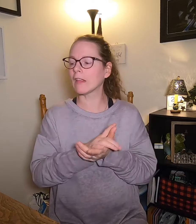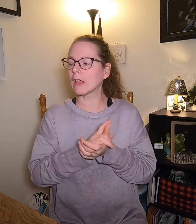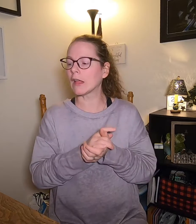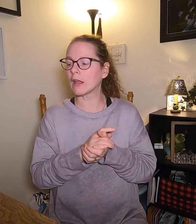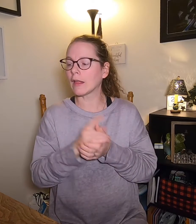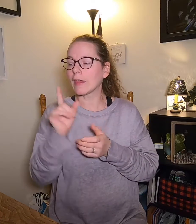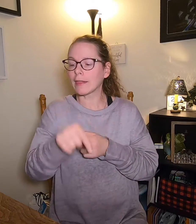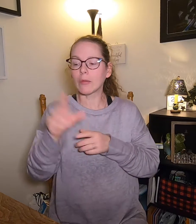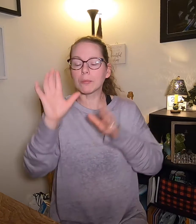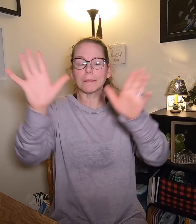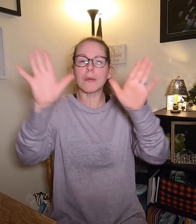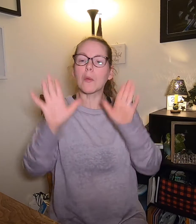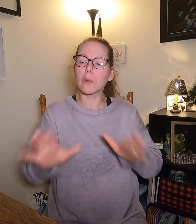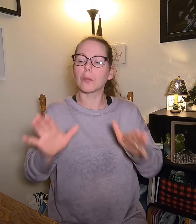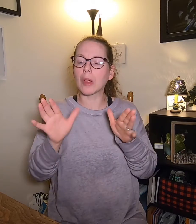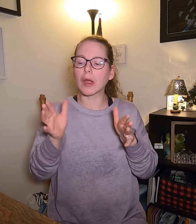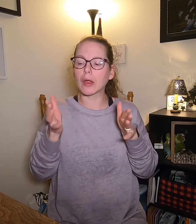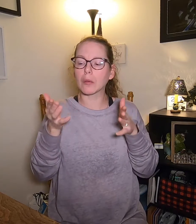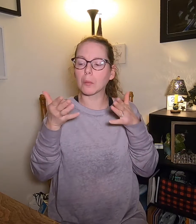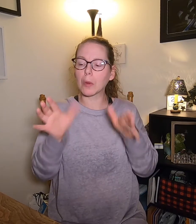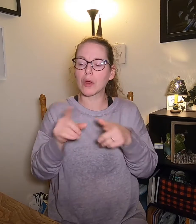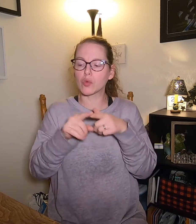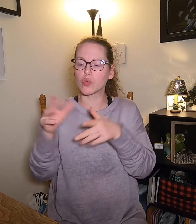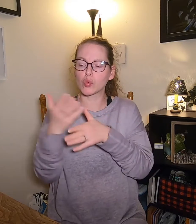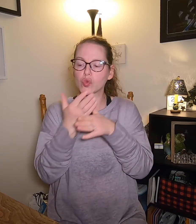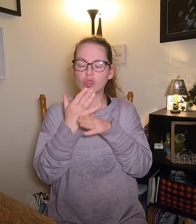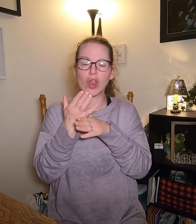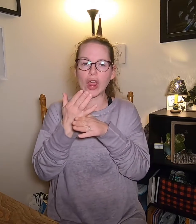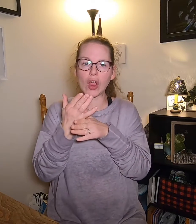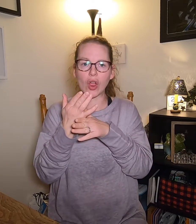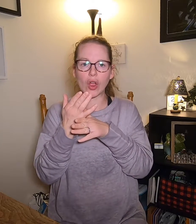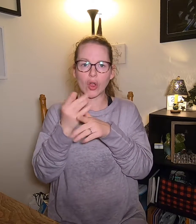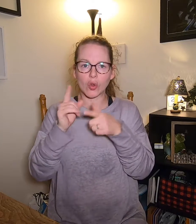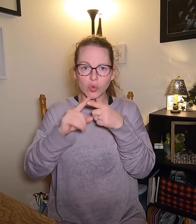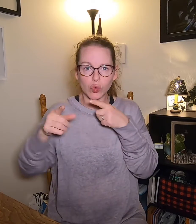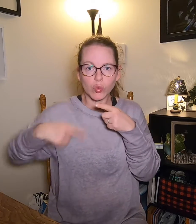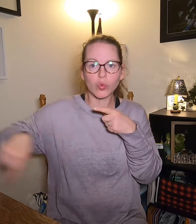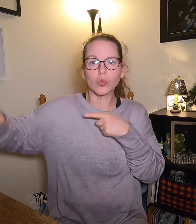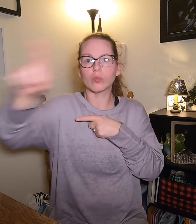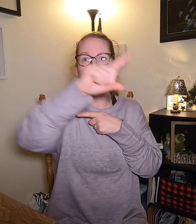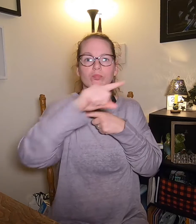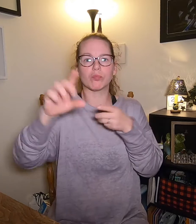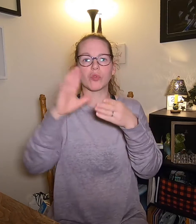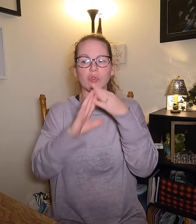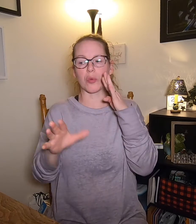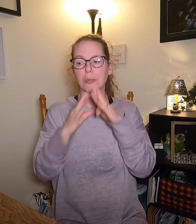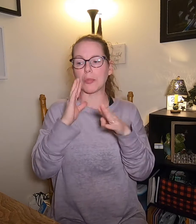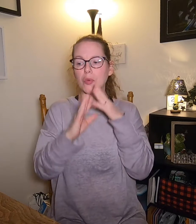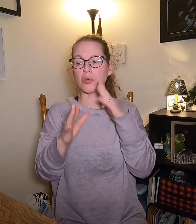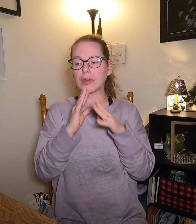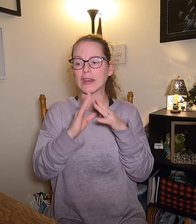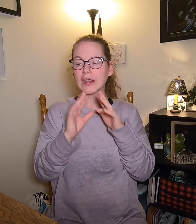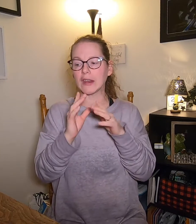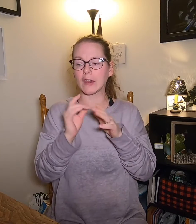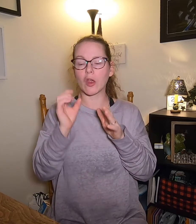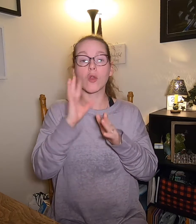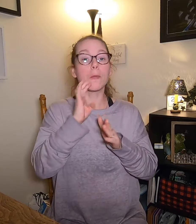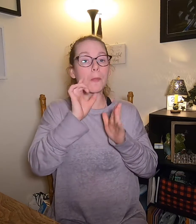This would be a great way to share to y'all our community, be recognized.